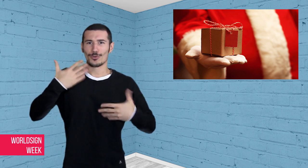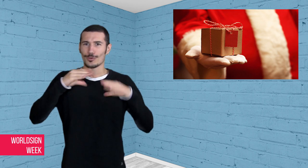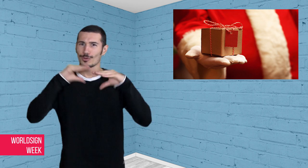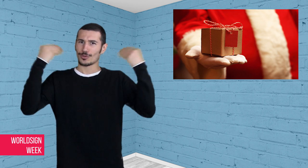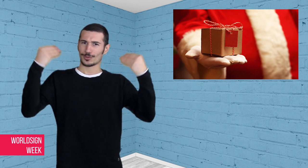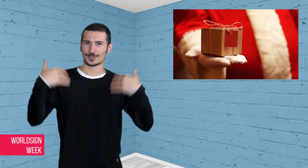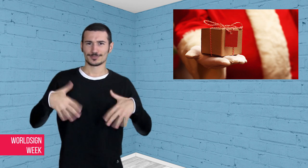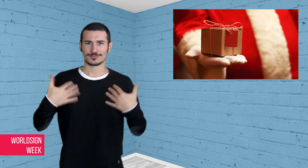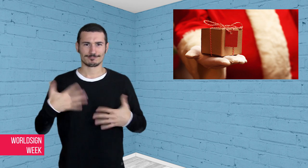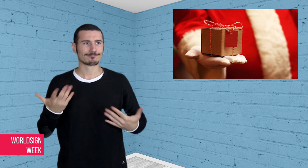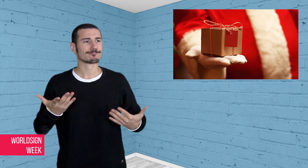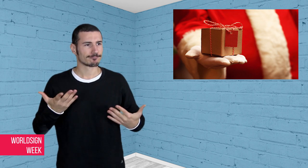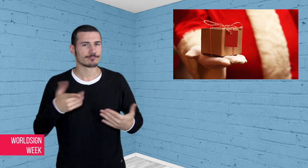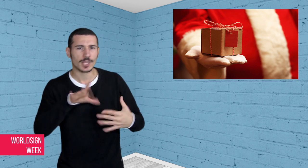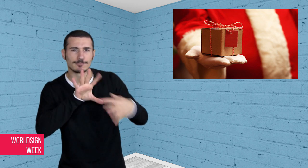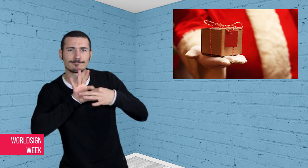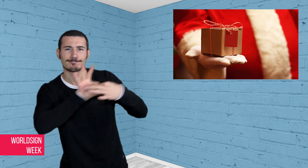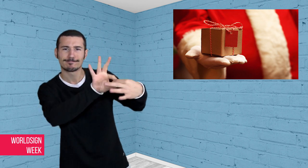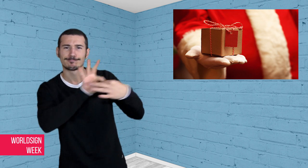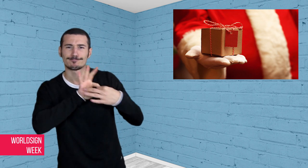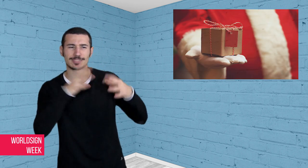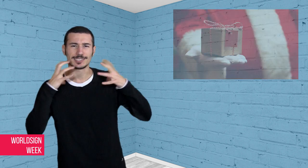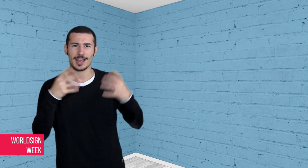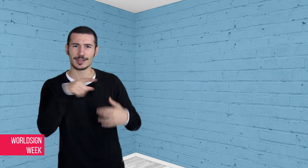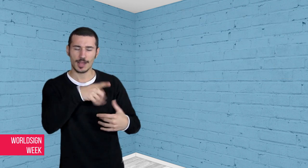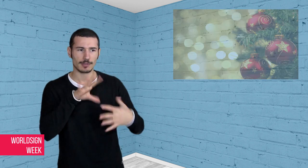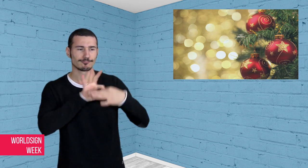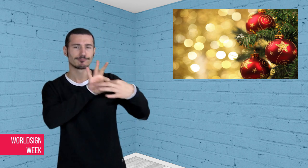For the first time in her life, she could